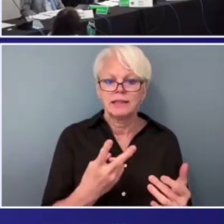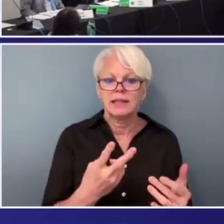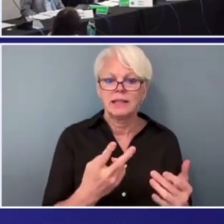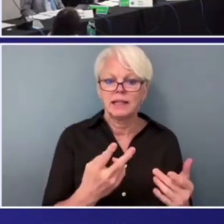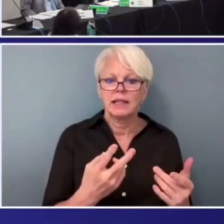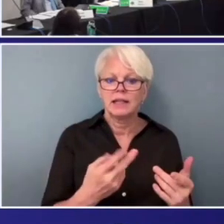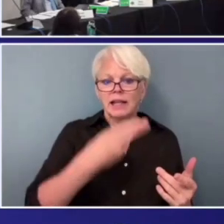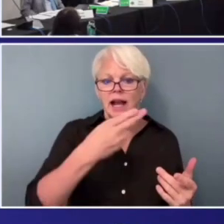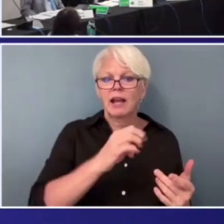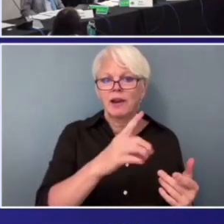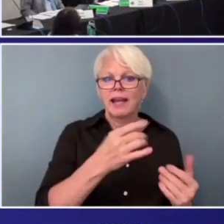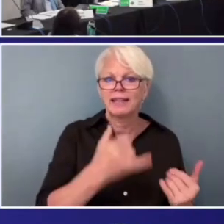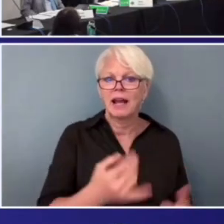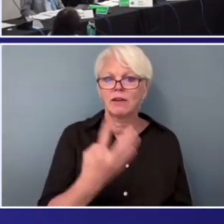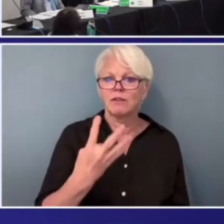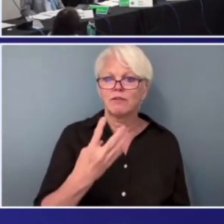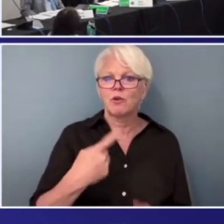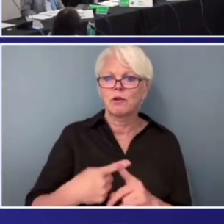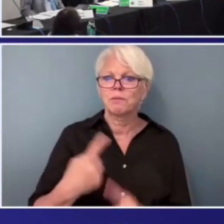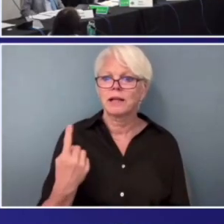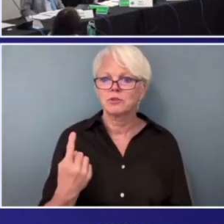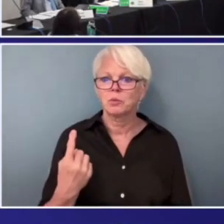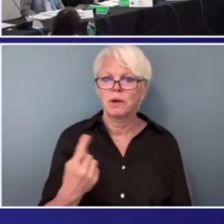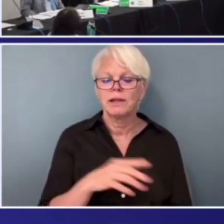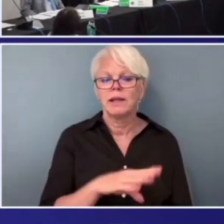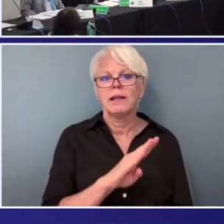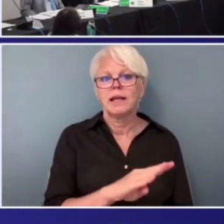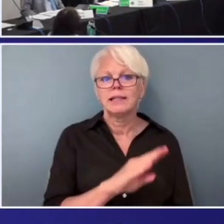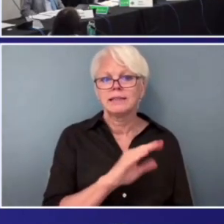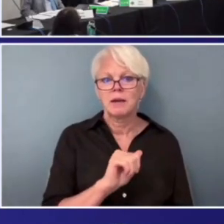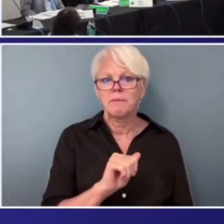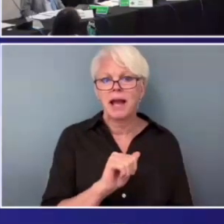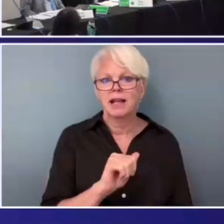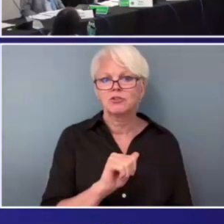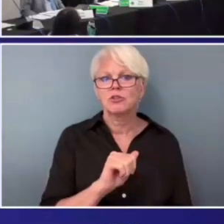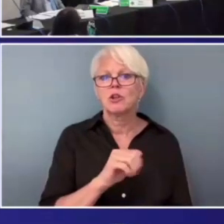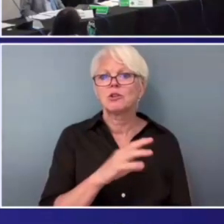plus one where it's a bachelor's and master's in the same field.